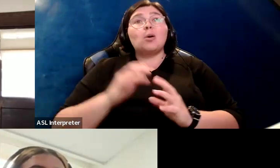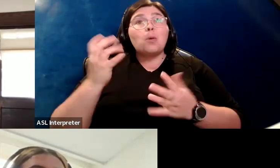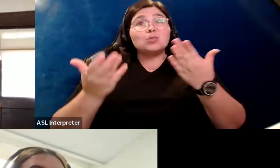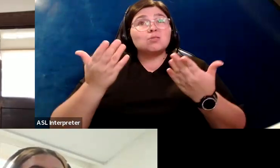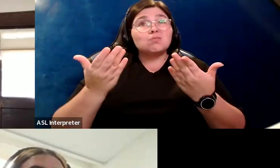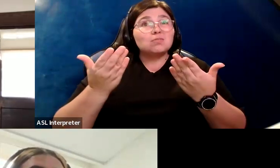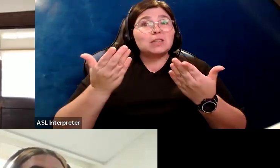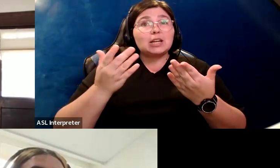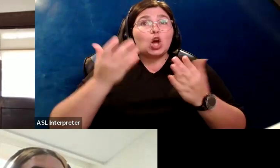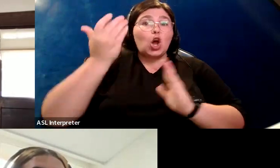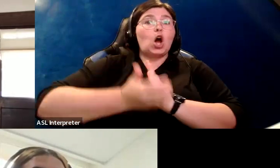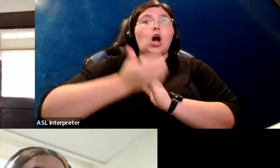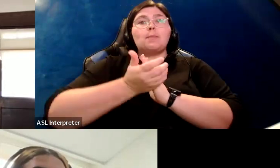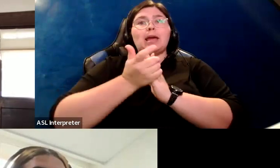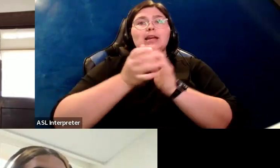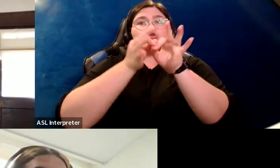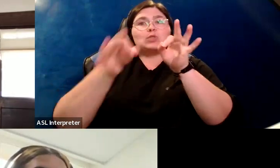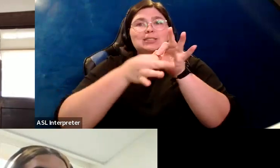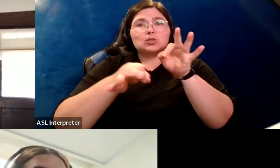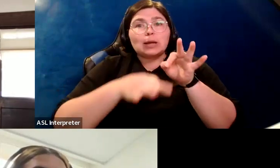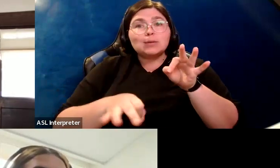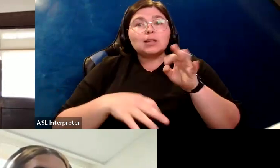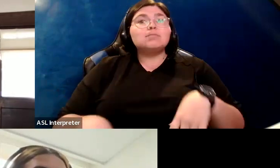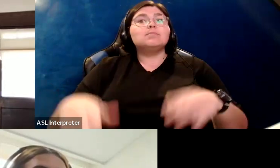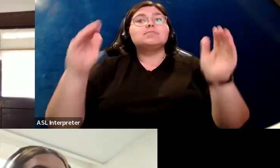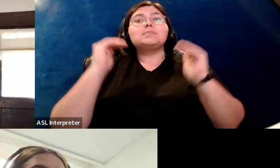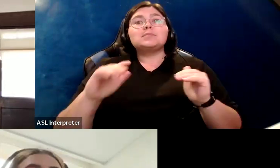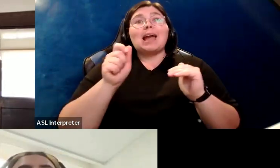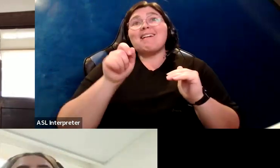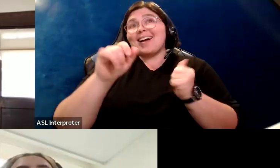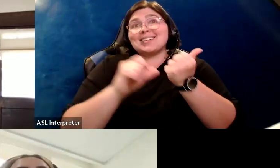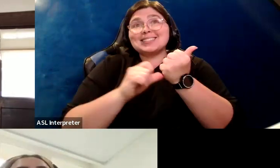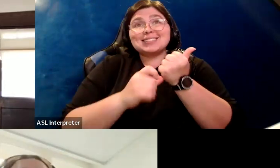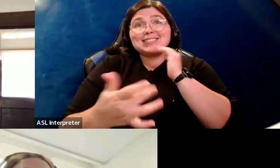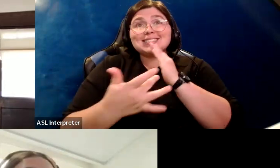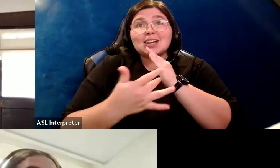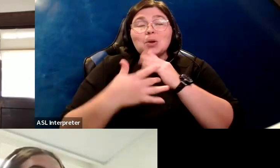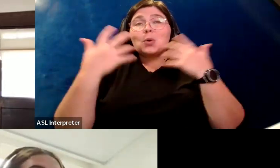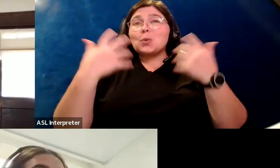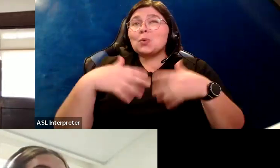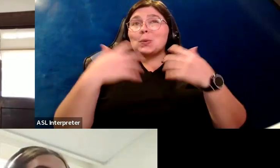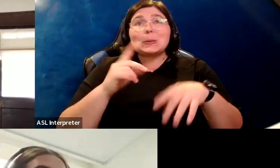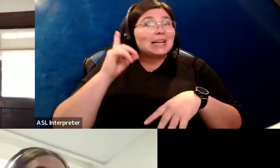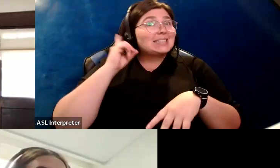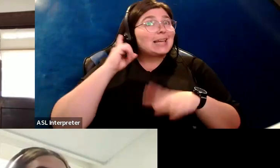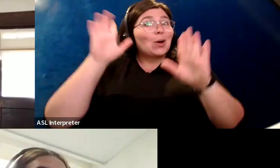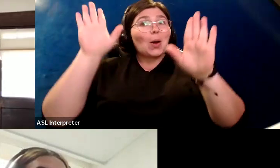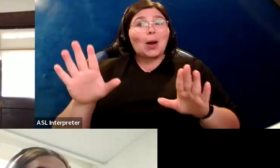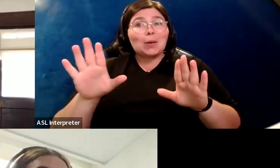to AI-assistive technology. Well, this all sounds good.